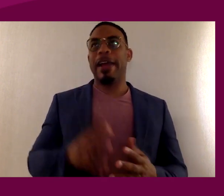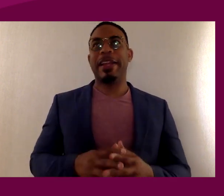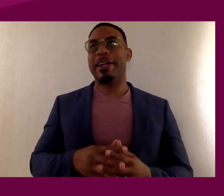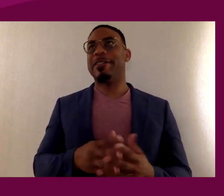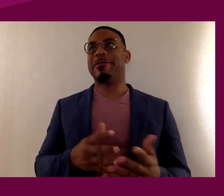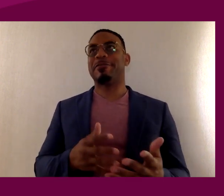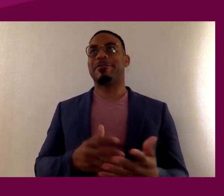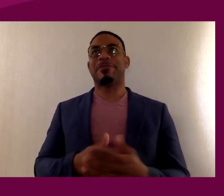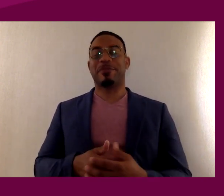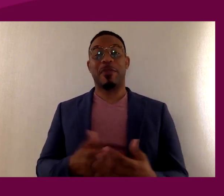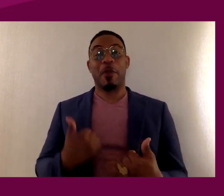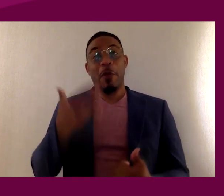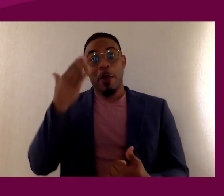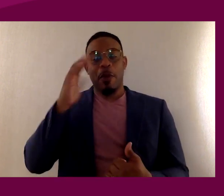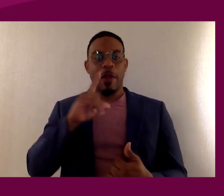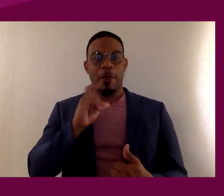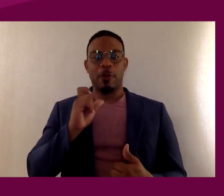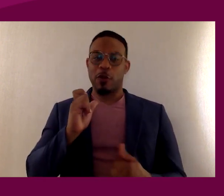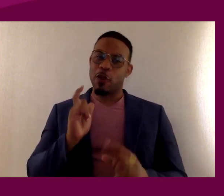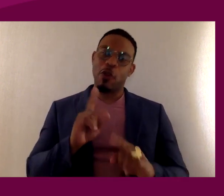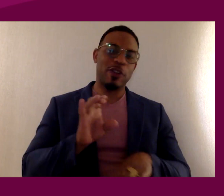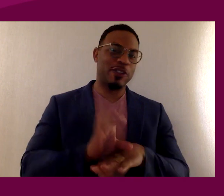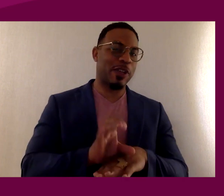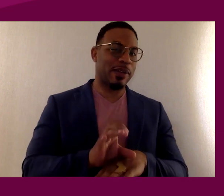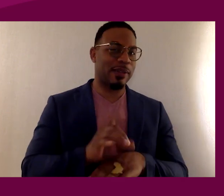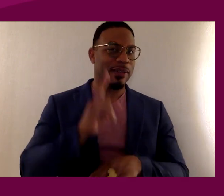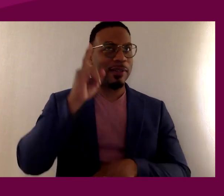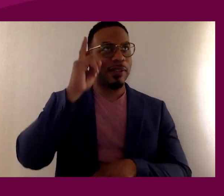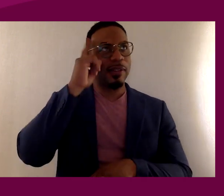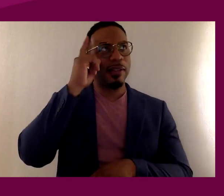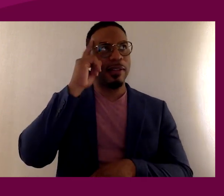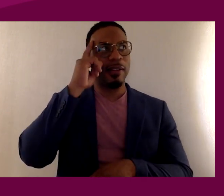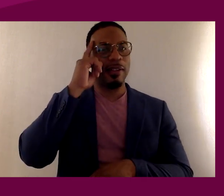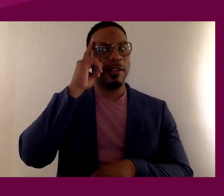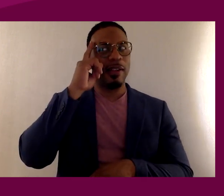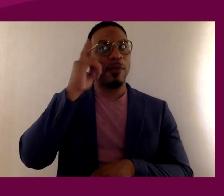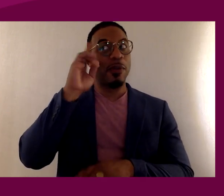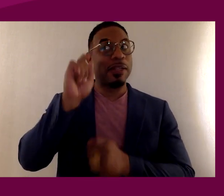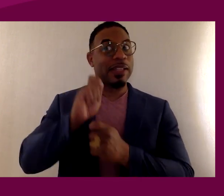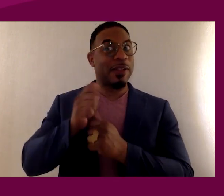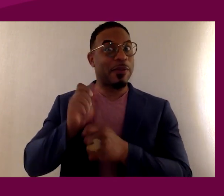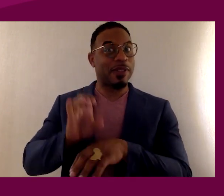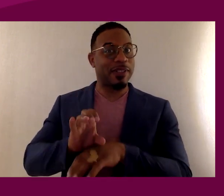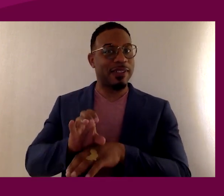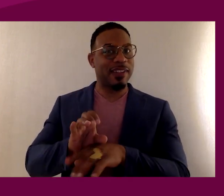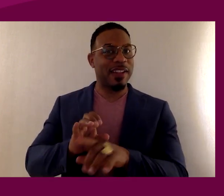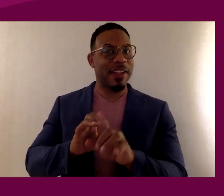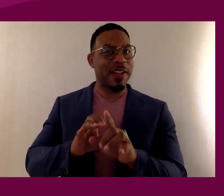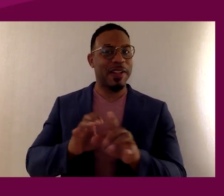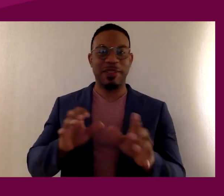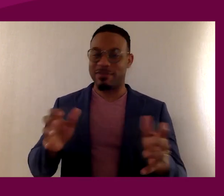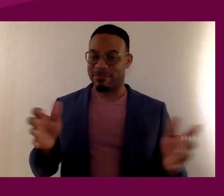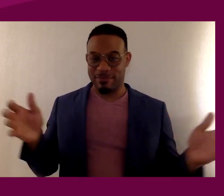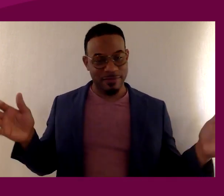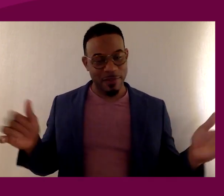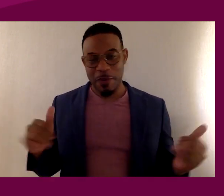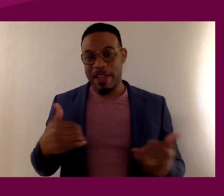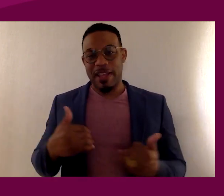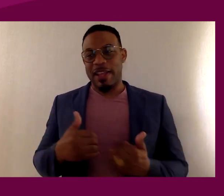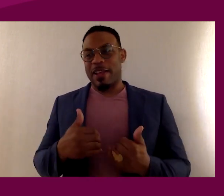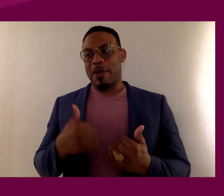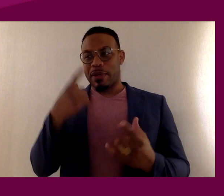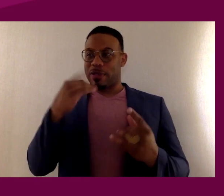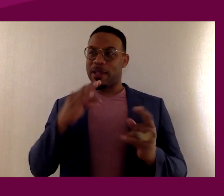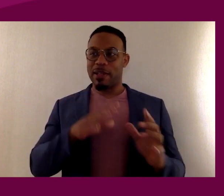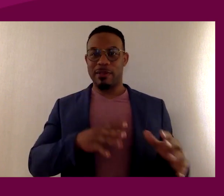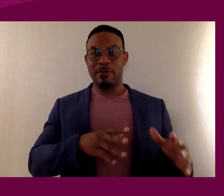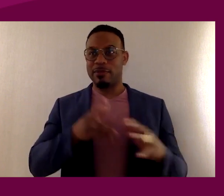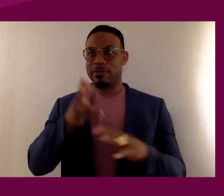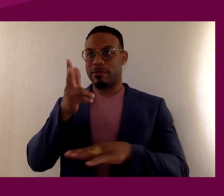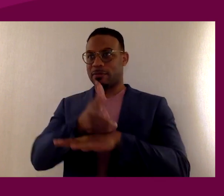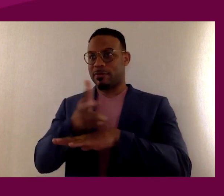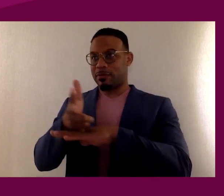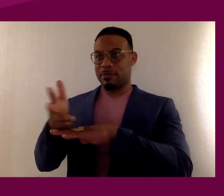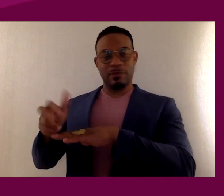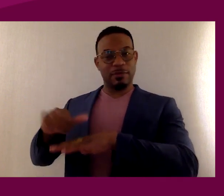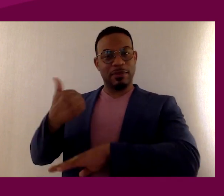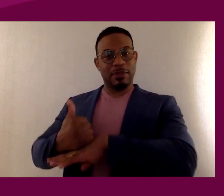started. We knew he was going to go to church, and we knew which church. And so we decided to